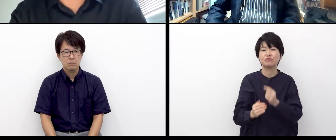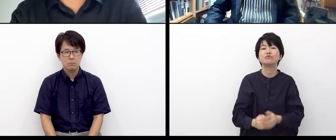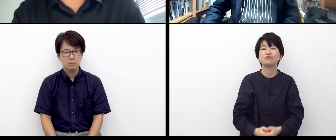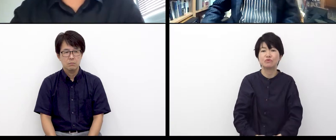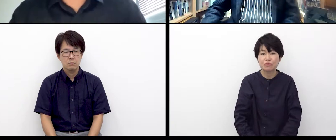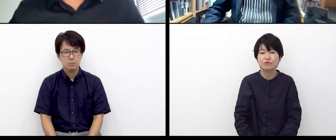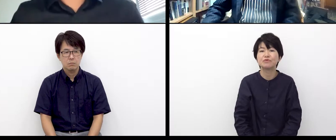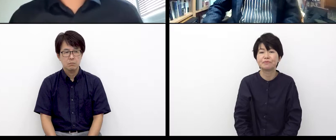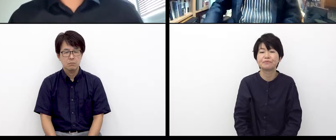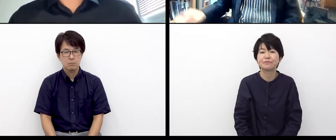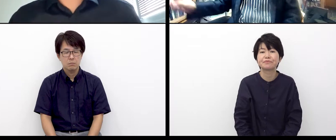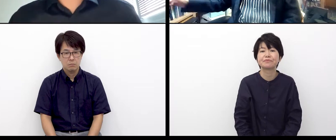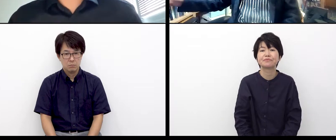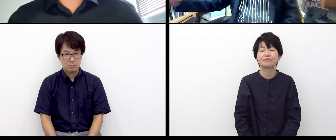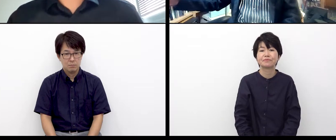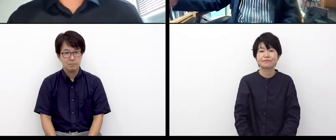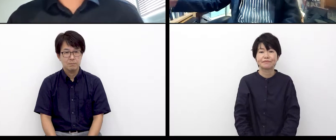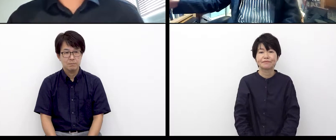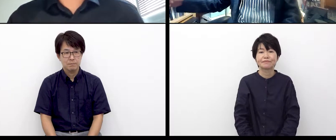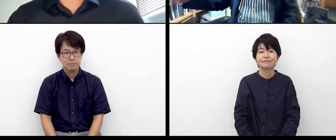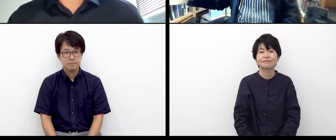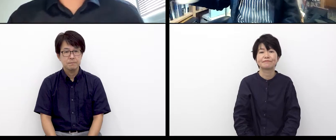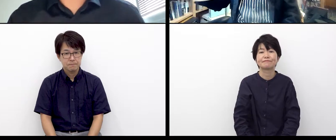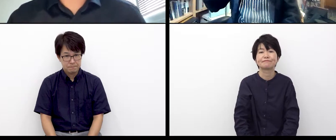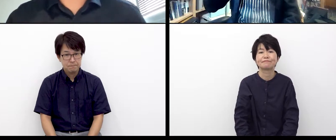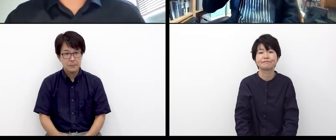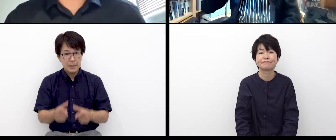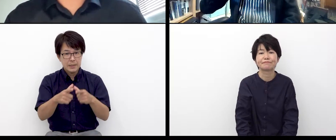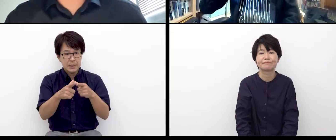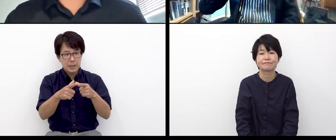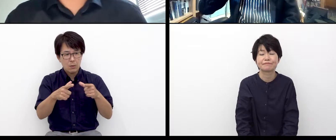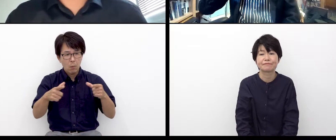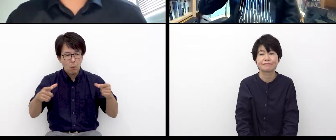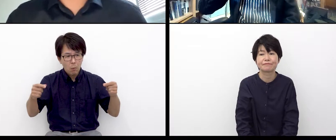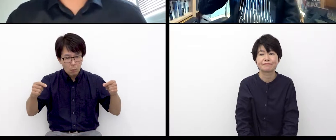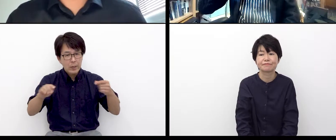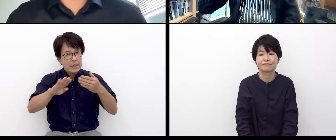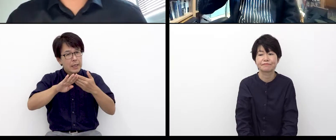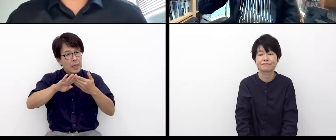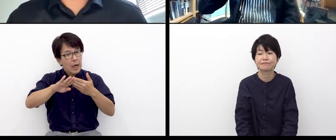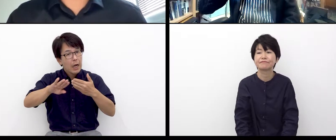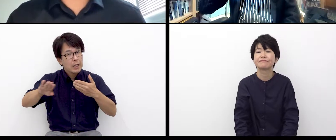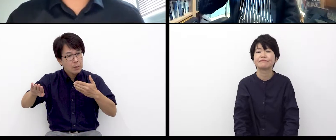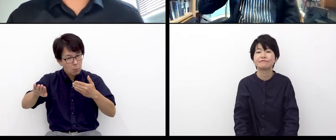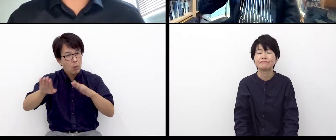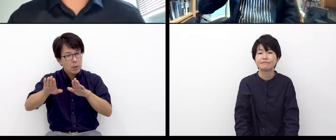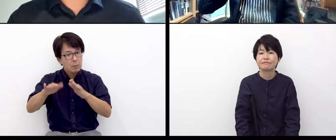So, apart from Japan, other countries also have